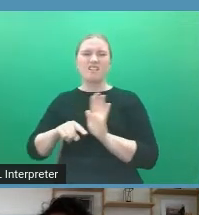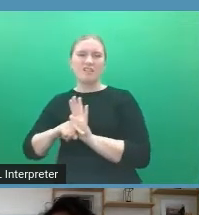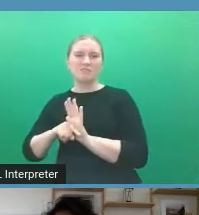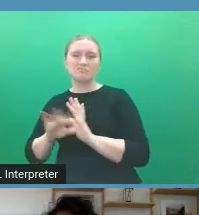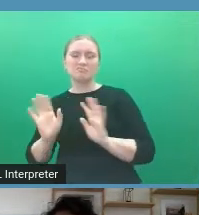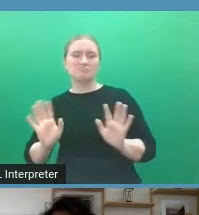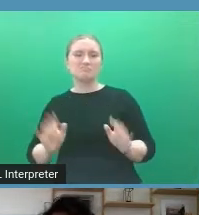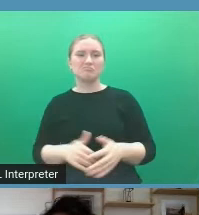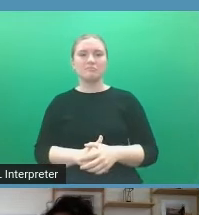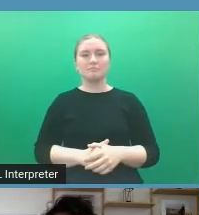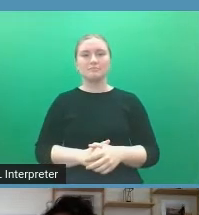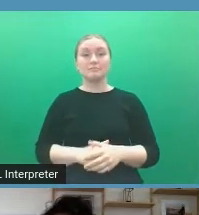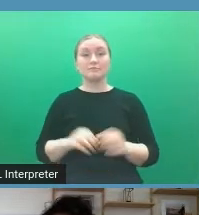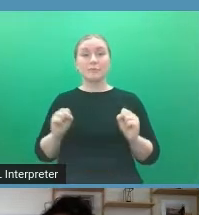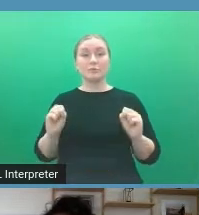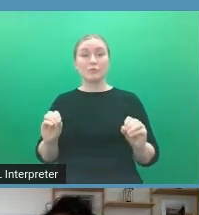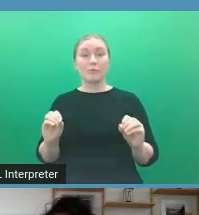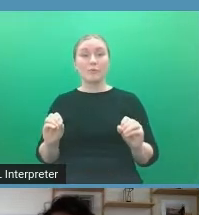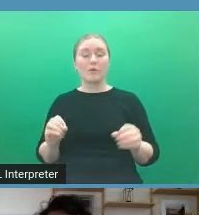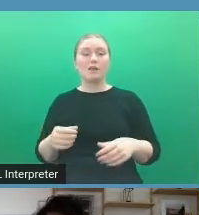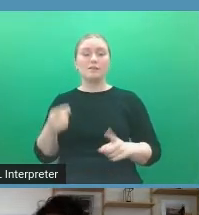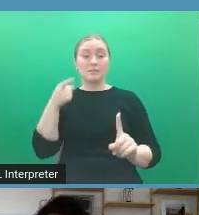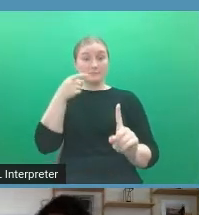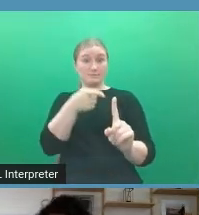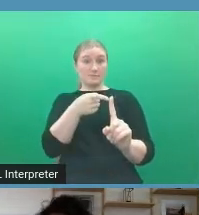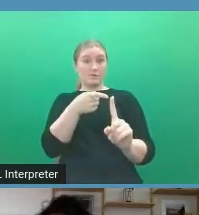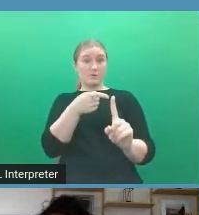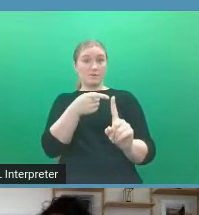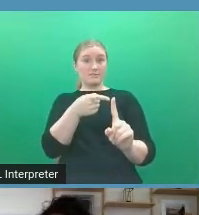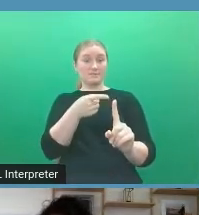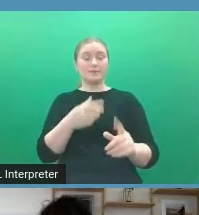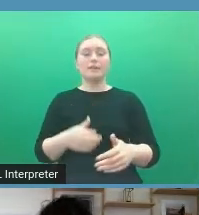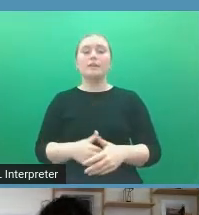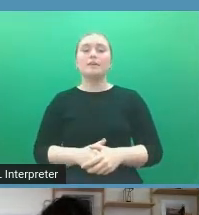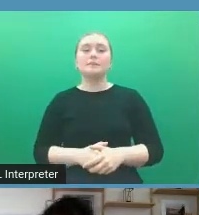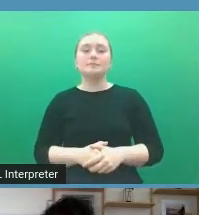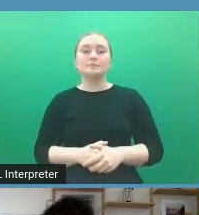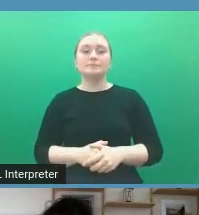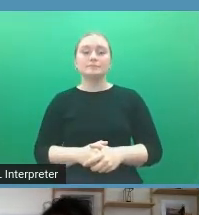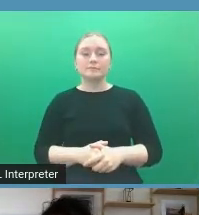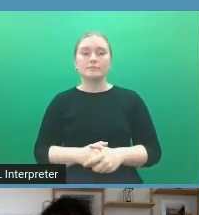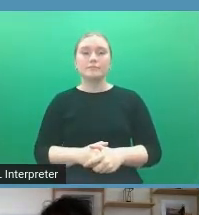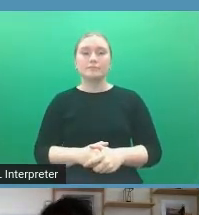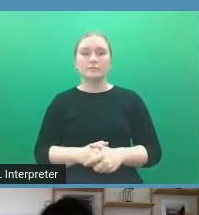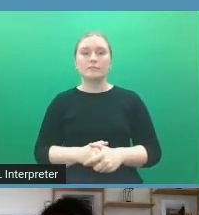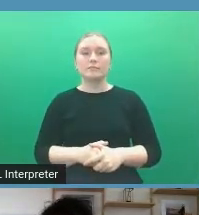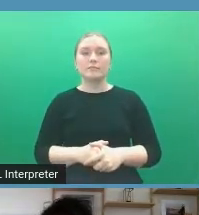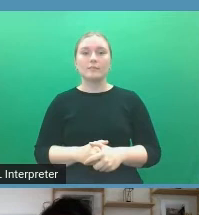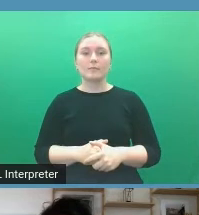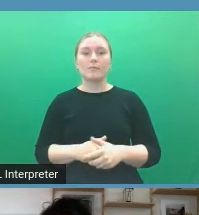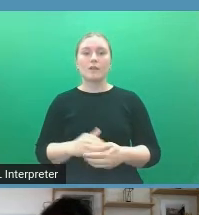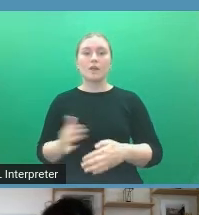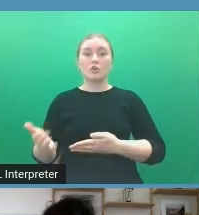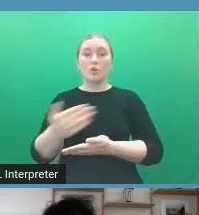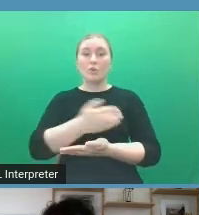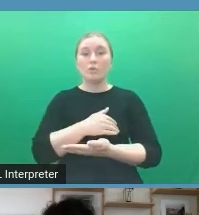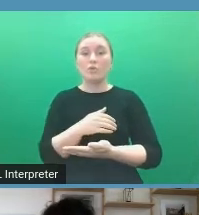So the point is basically that collections policies can impact inclusion when we think about